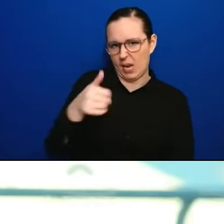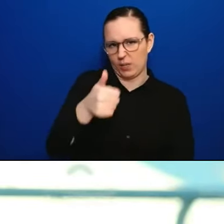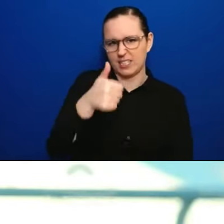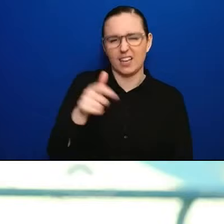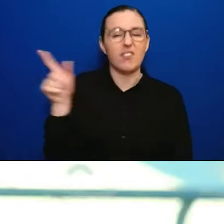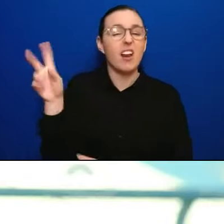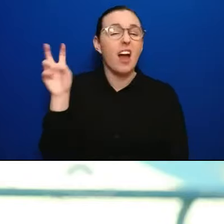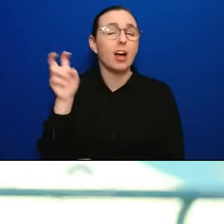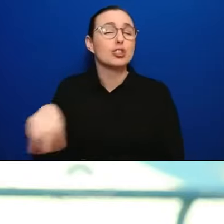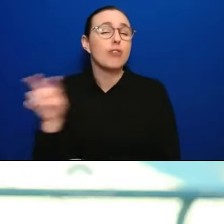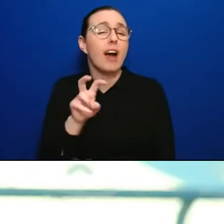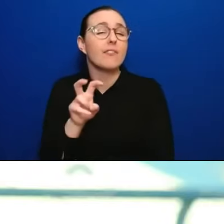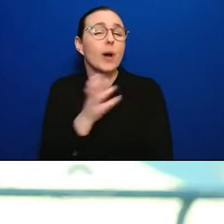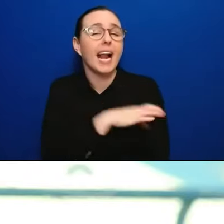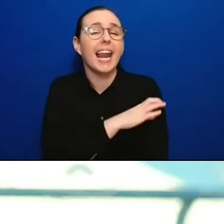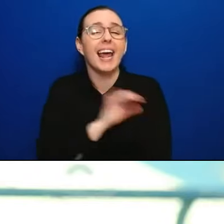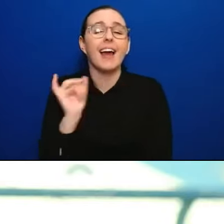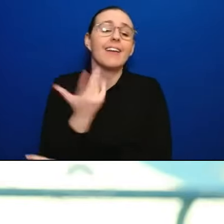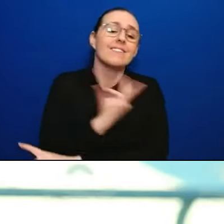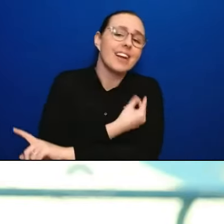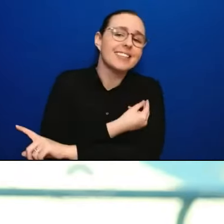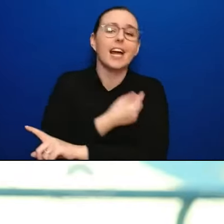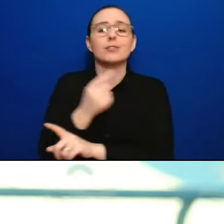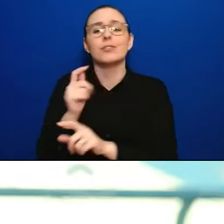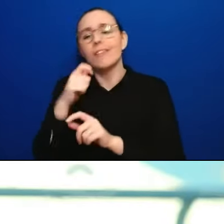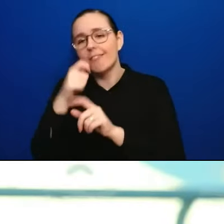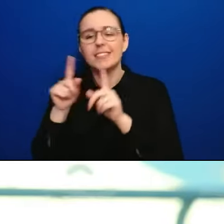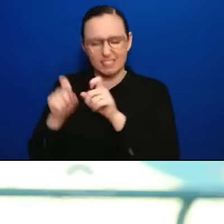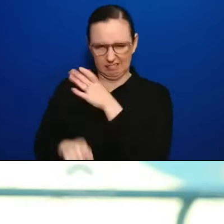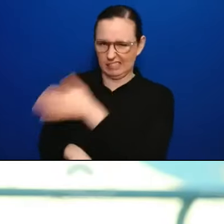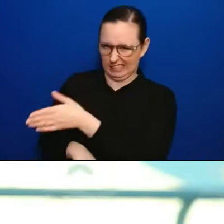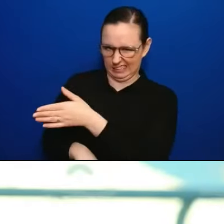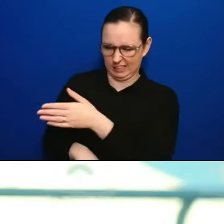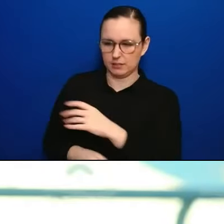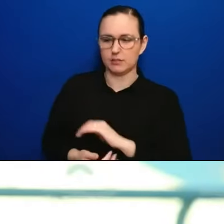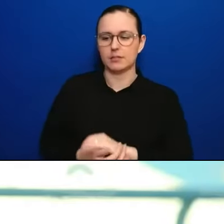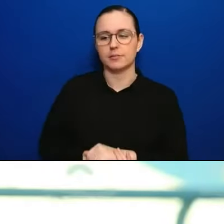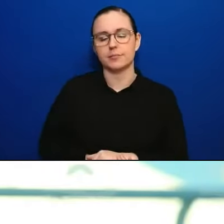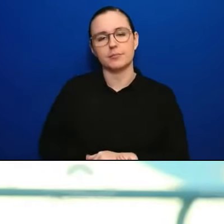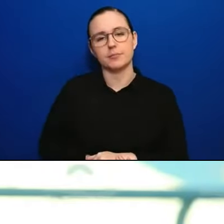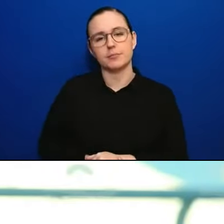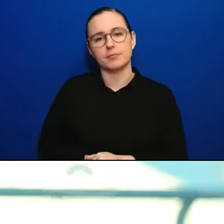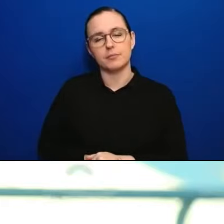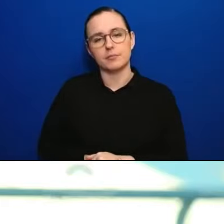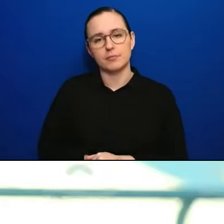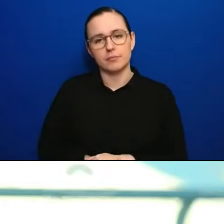associated with a rapid test positive at a person's own